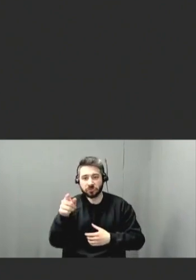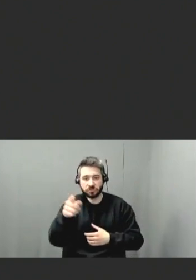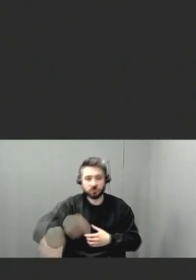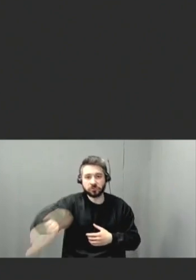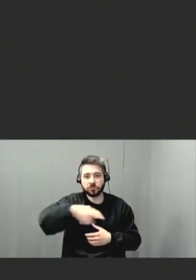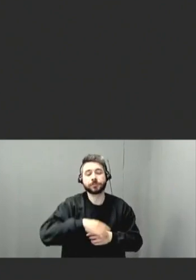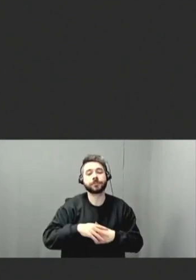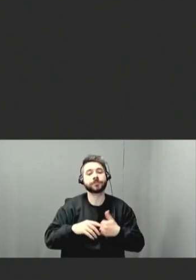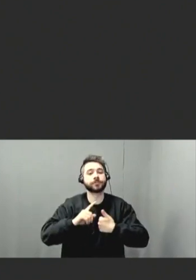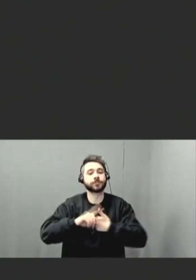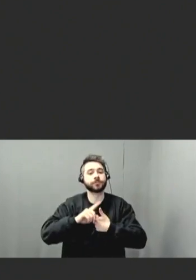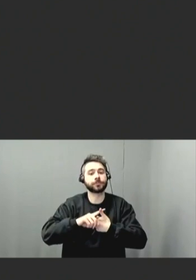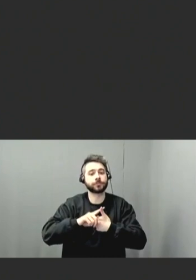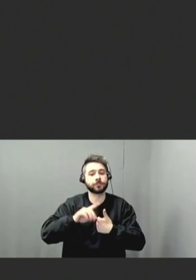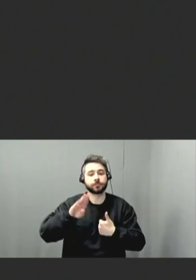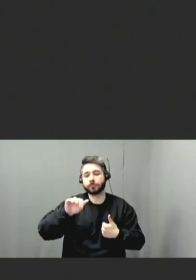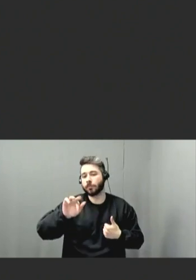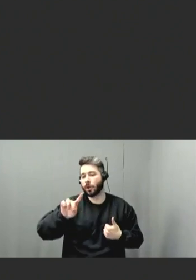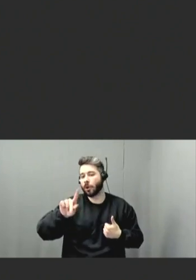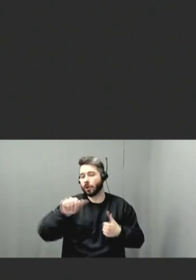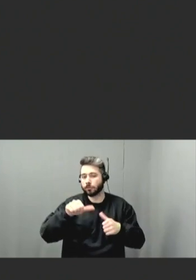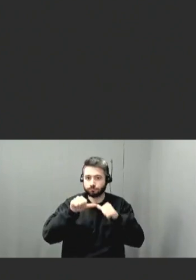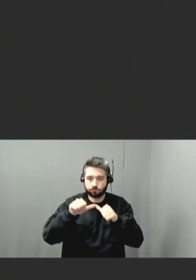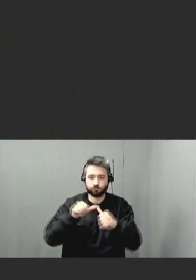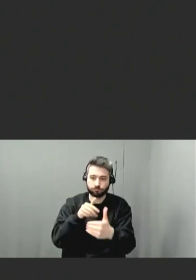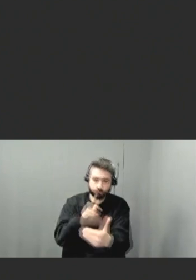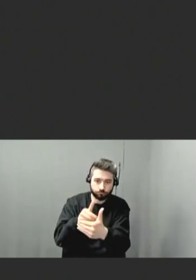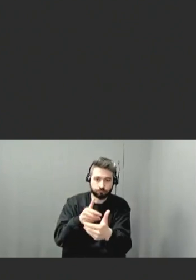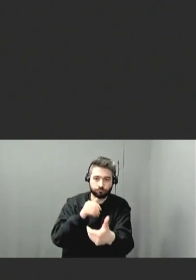The first is, you know, BARDA continues its close coordination and collaboration with